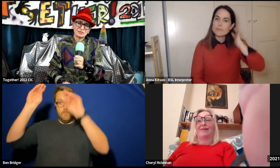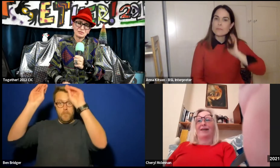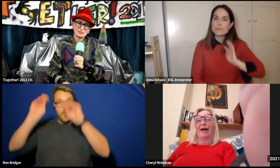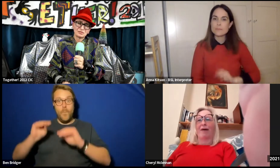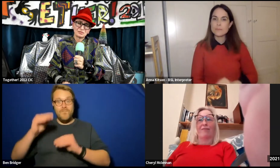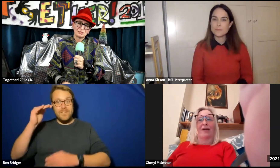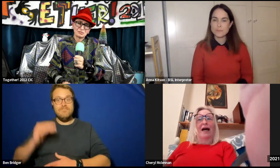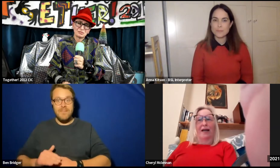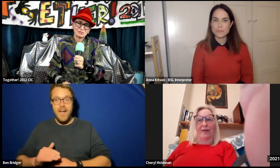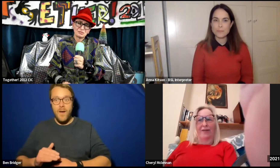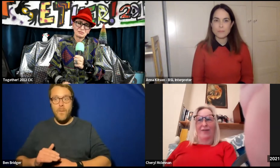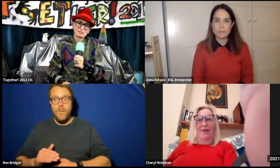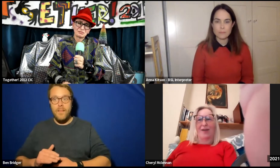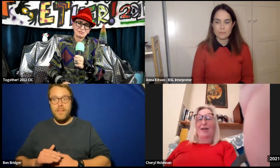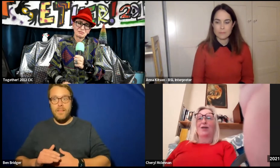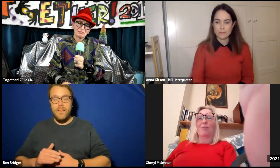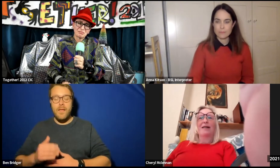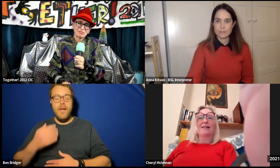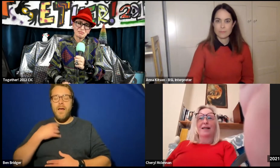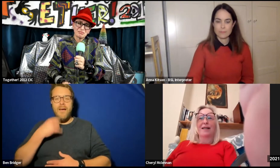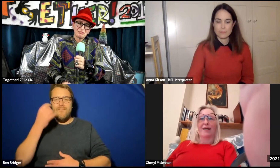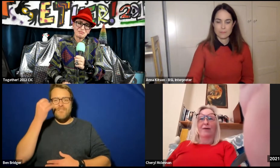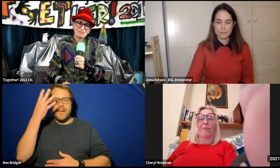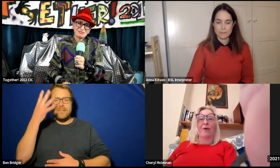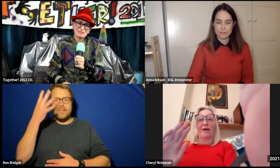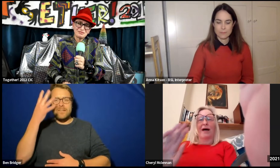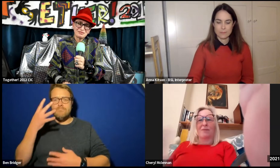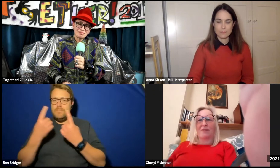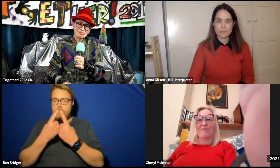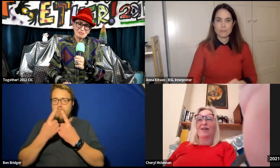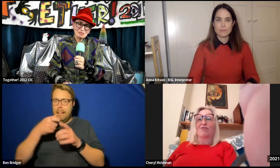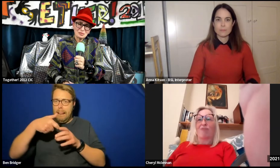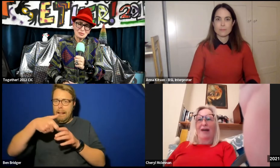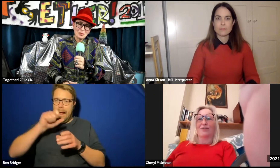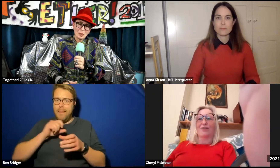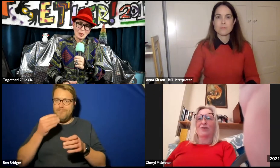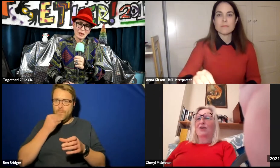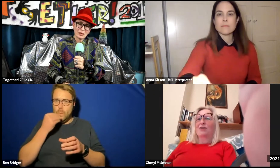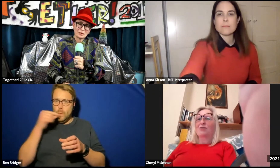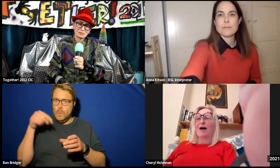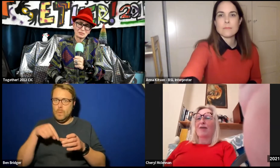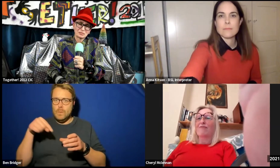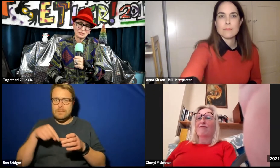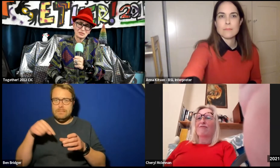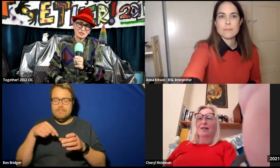even eaten came out of a can, basically I was invited around to my friend's